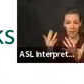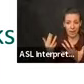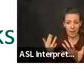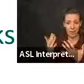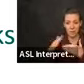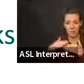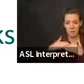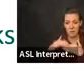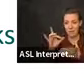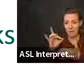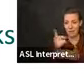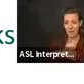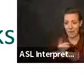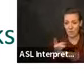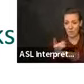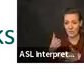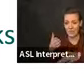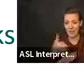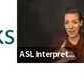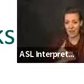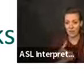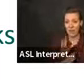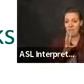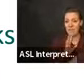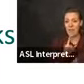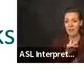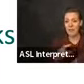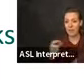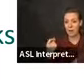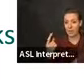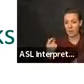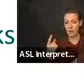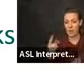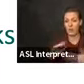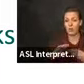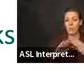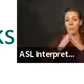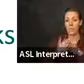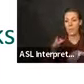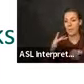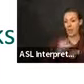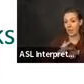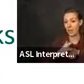after five to eleven year olds become vaccine eligible. And we have also not yet met that benchmark.